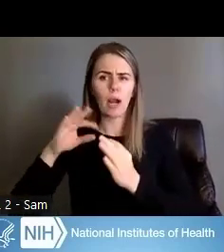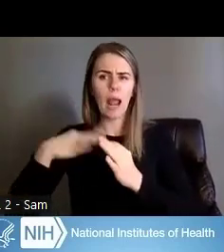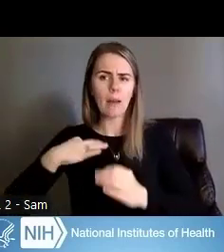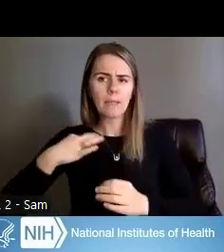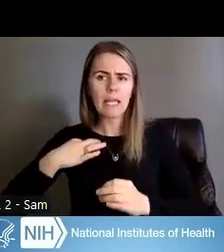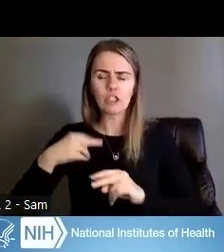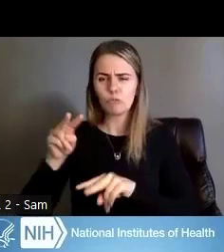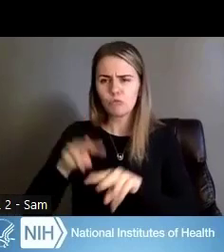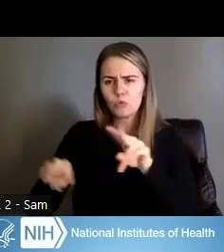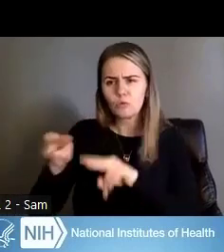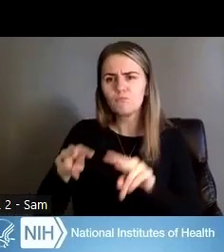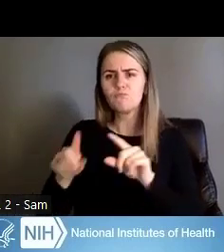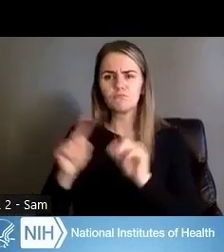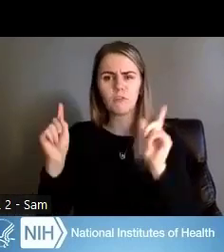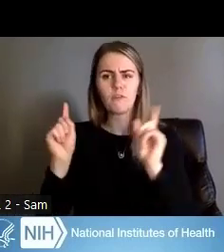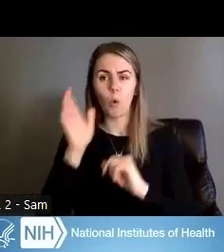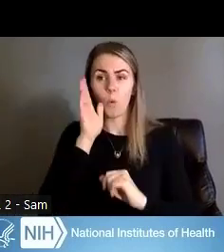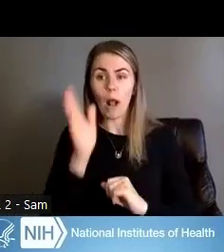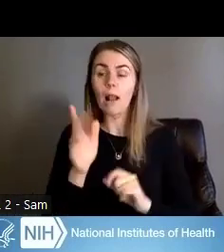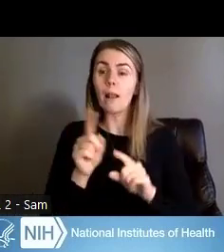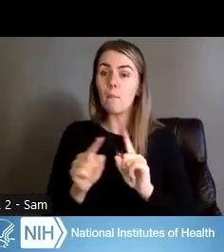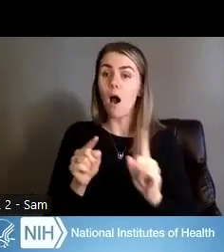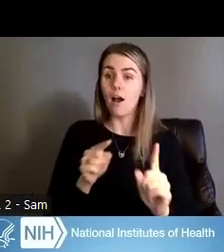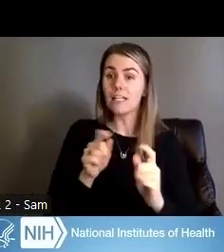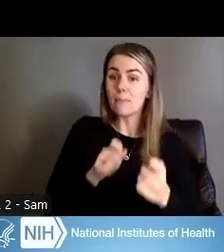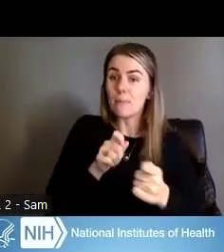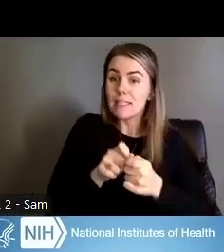that are aimed at the population that you're a part of?